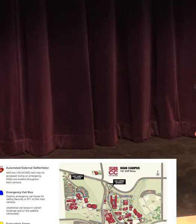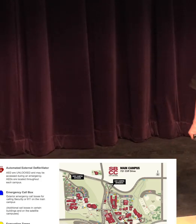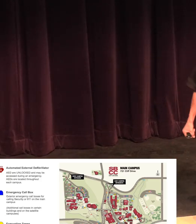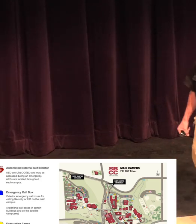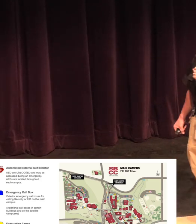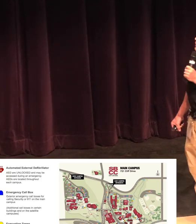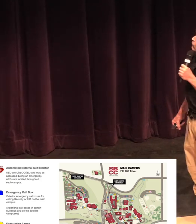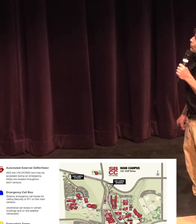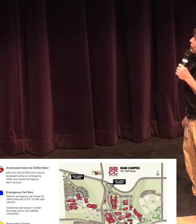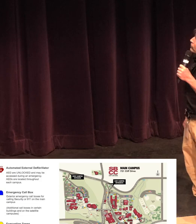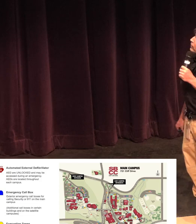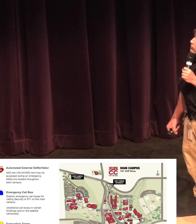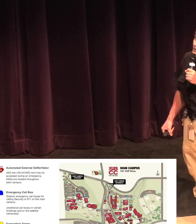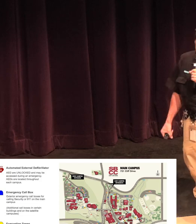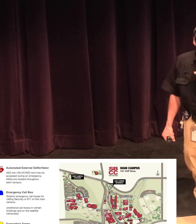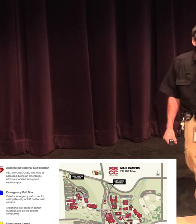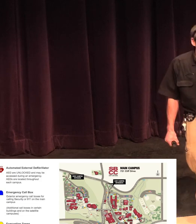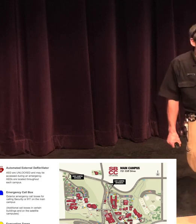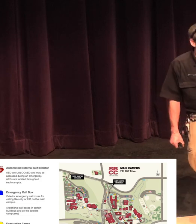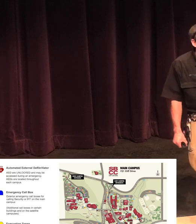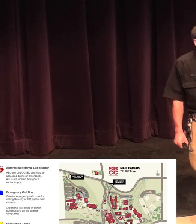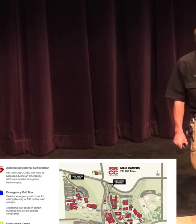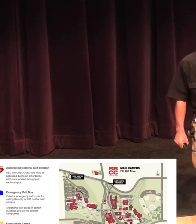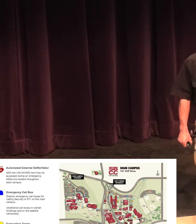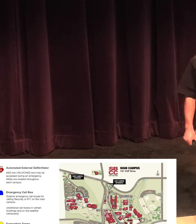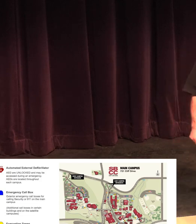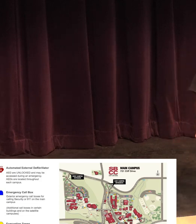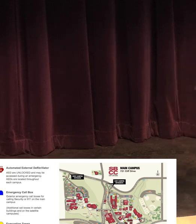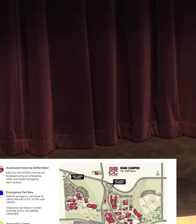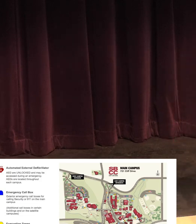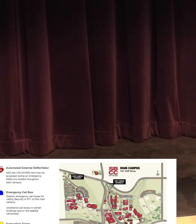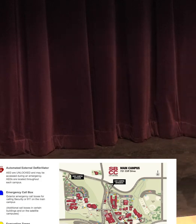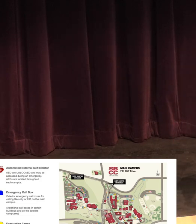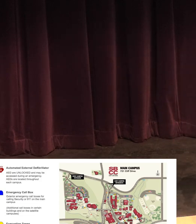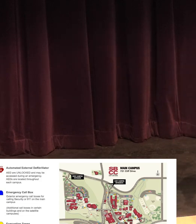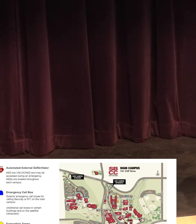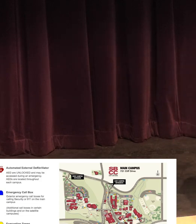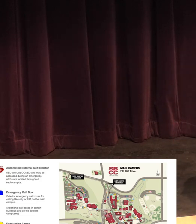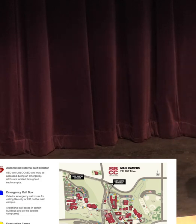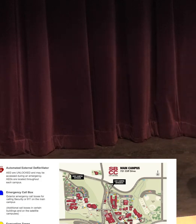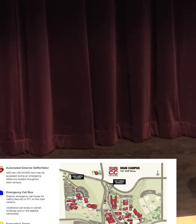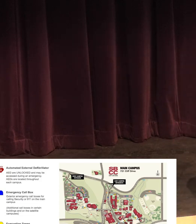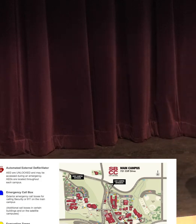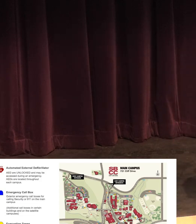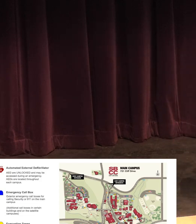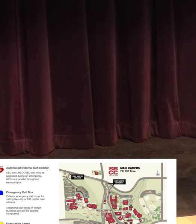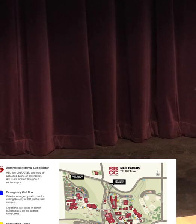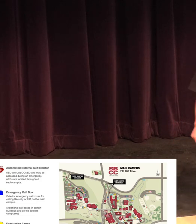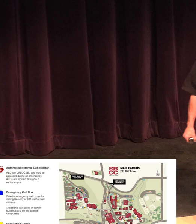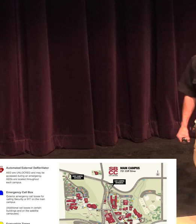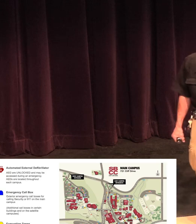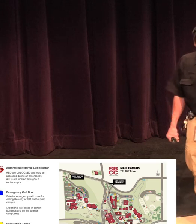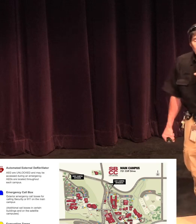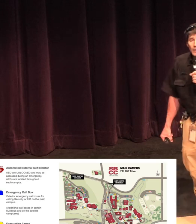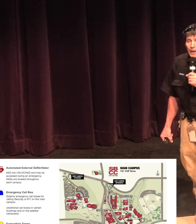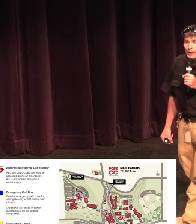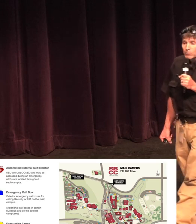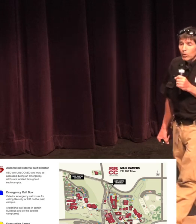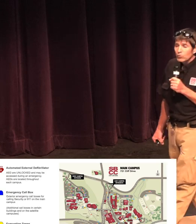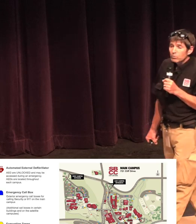. Those are a list of our AEDs. Another thing to be prepared for the classroom or the building is no where you AEDs are. That